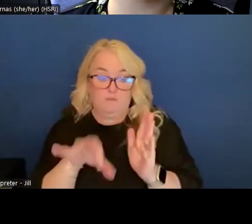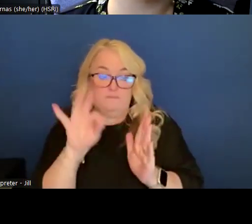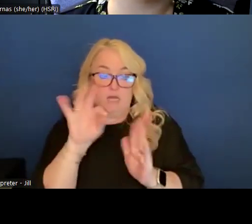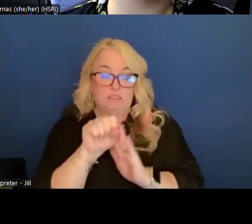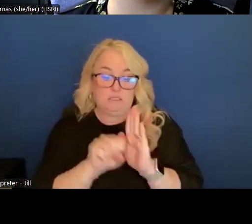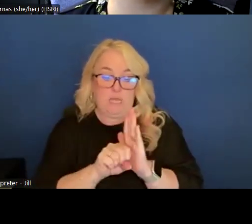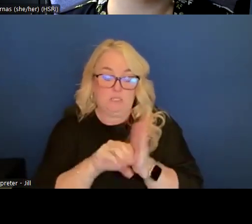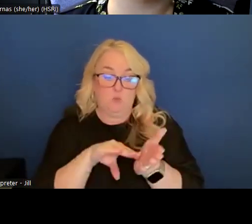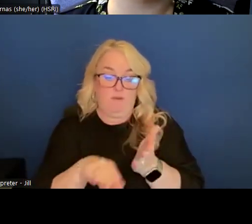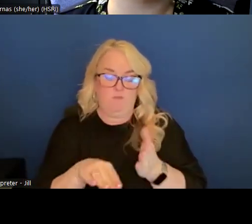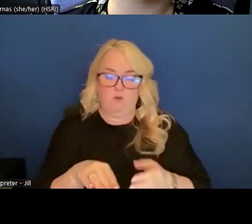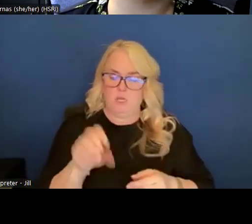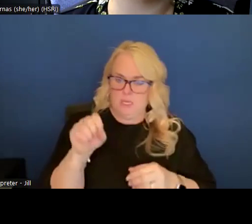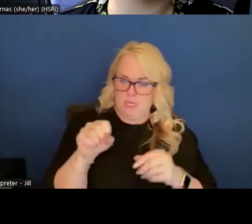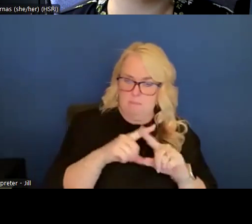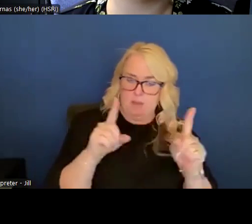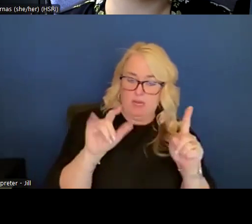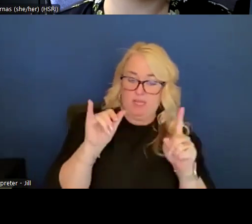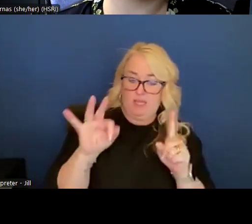Susan Koller: So if it was for a new person, would they just go